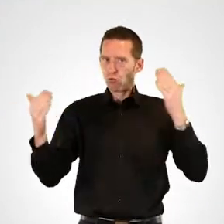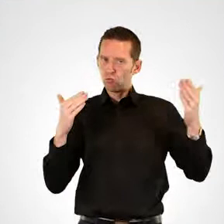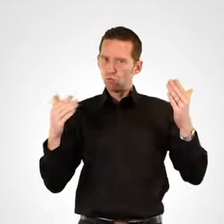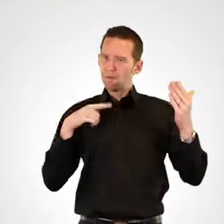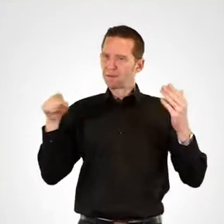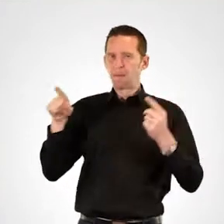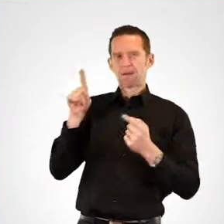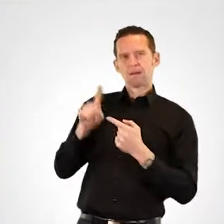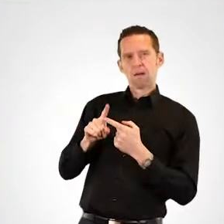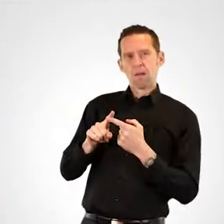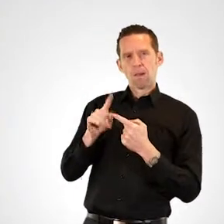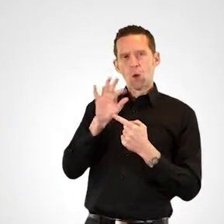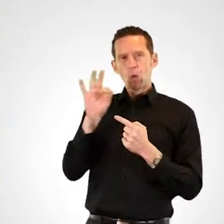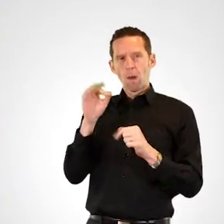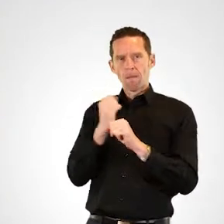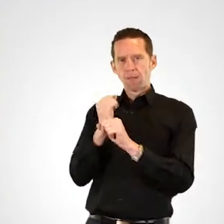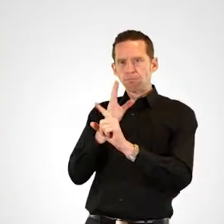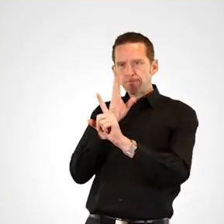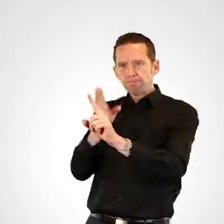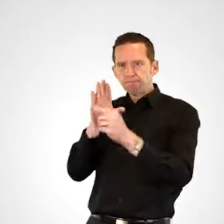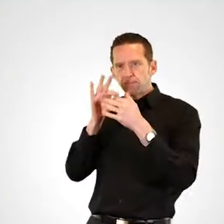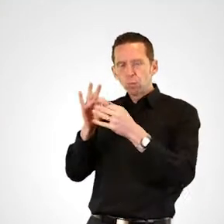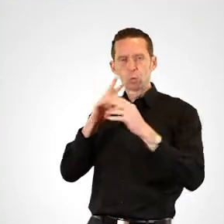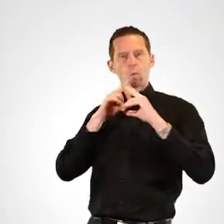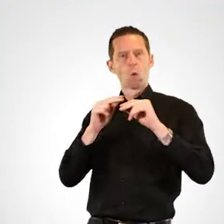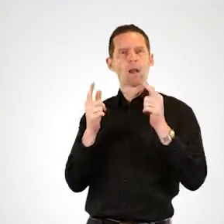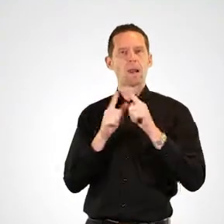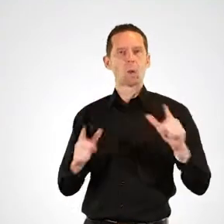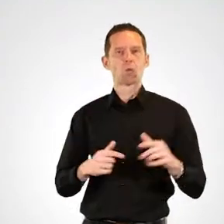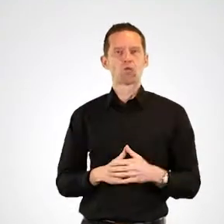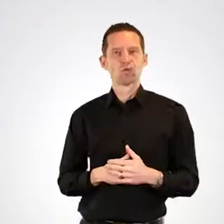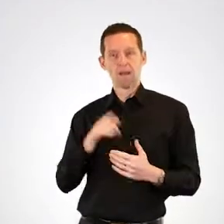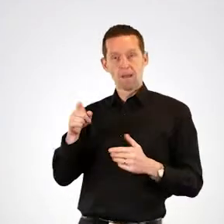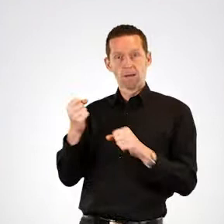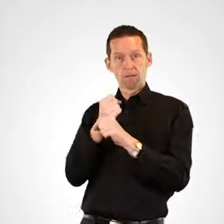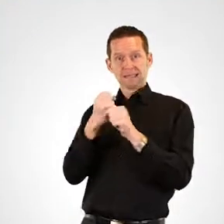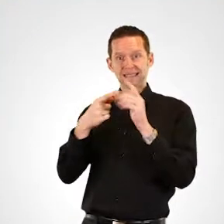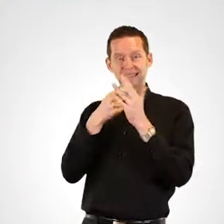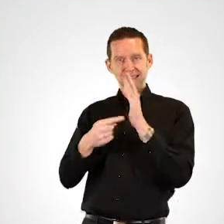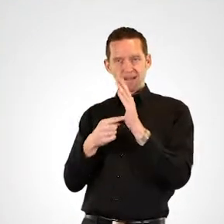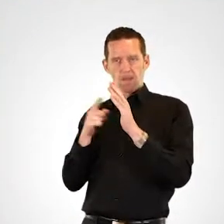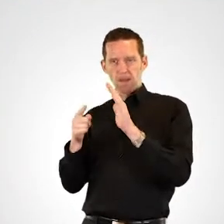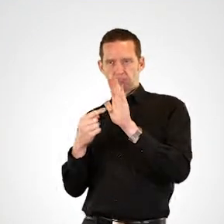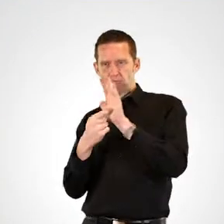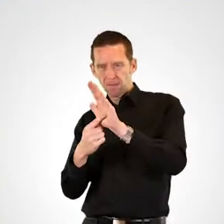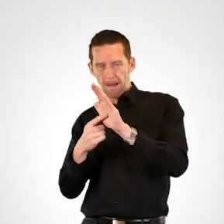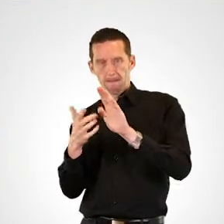because they are still not making a direct connection to the spoken language. They are creating text that represents meaning,